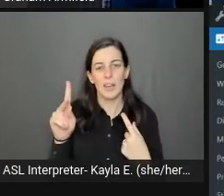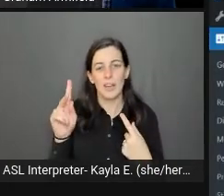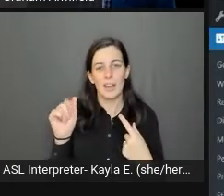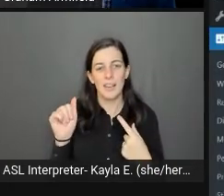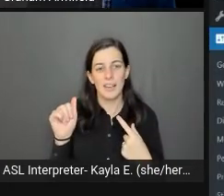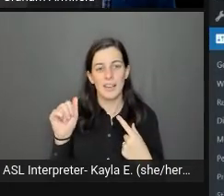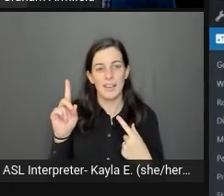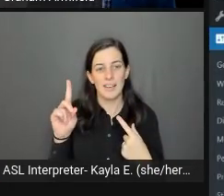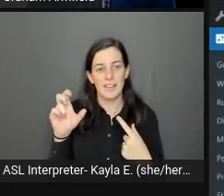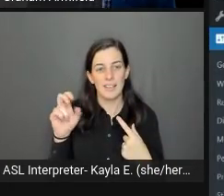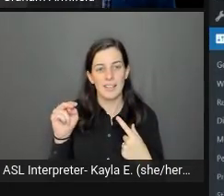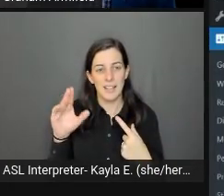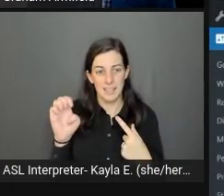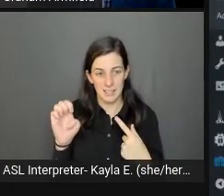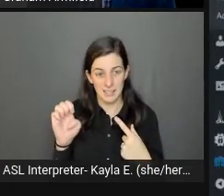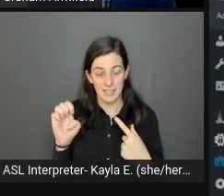Once again, going back to plugins.